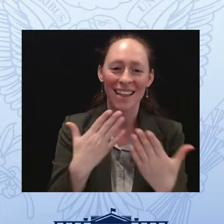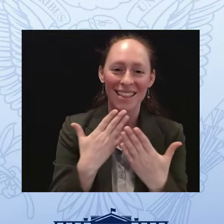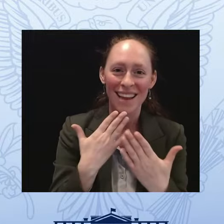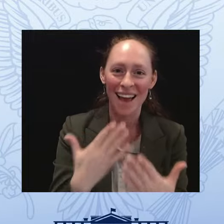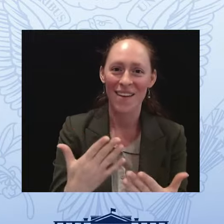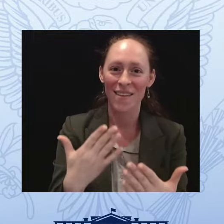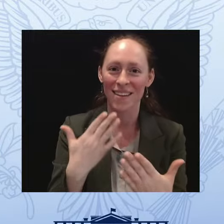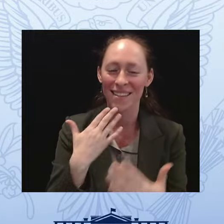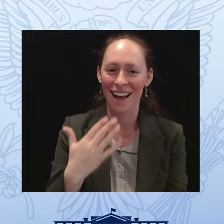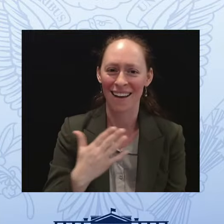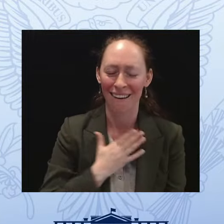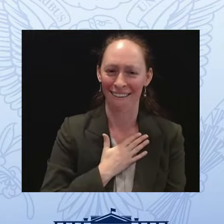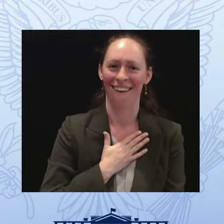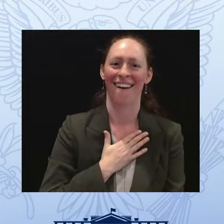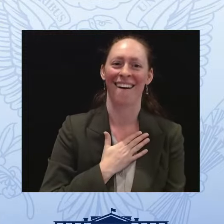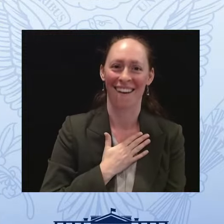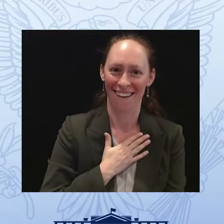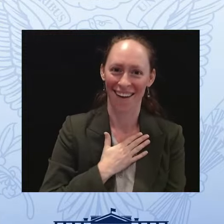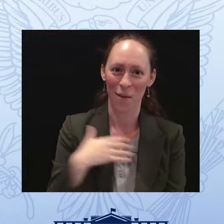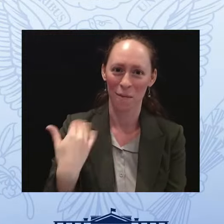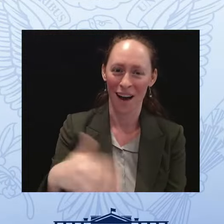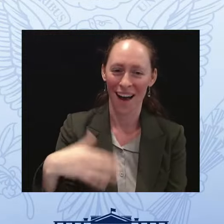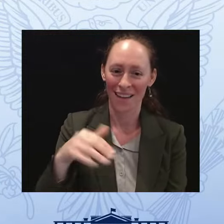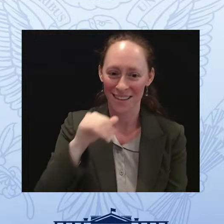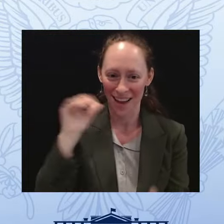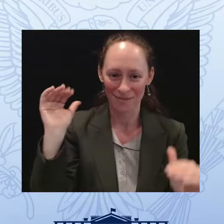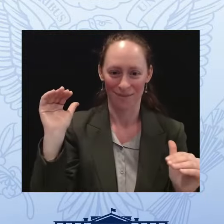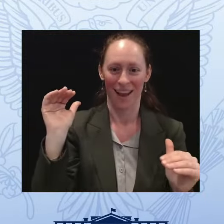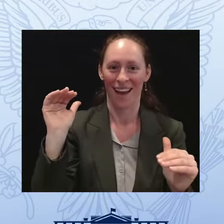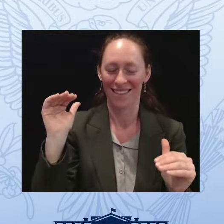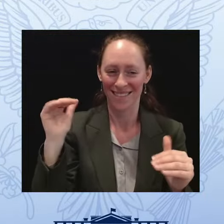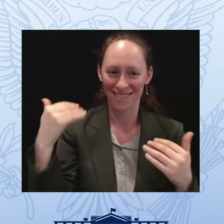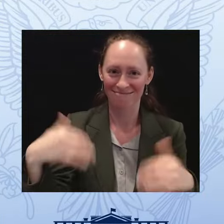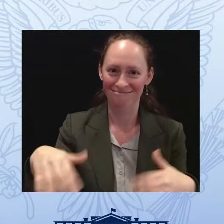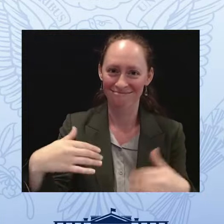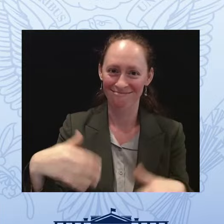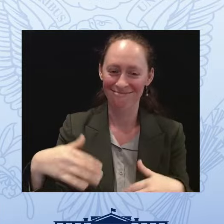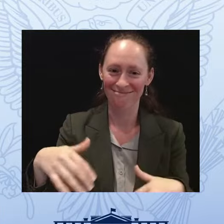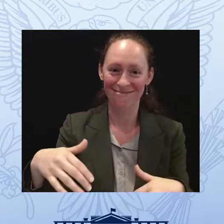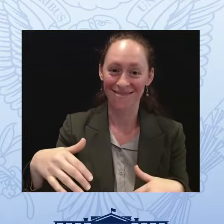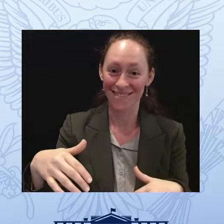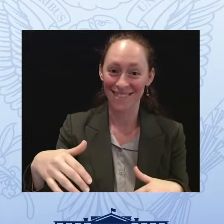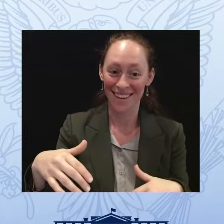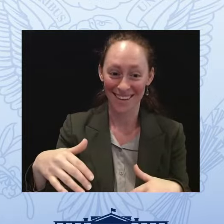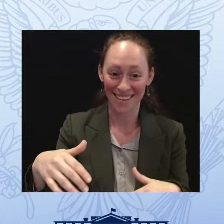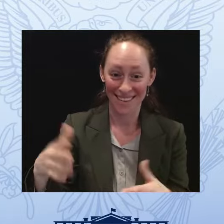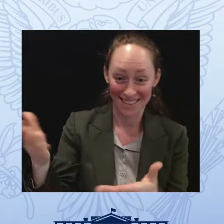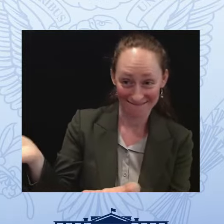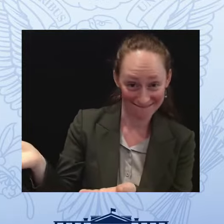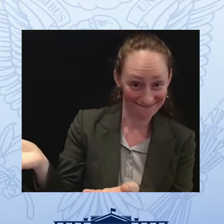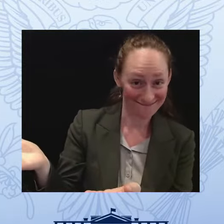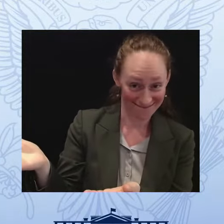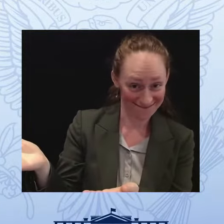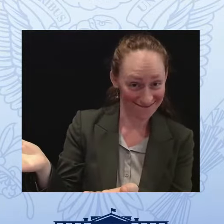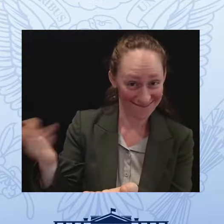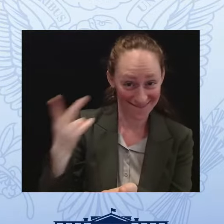Well, obviously you need no introduction, but let us sit down we've been at it a while.